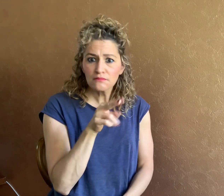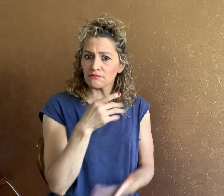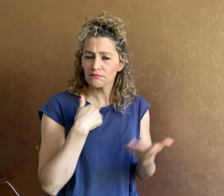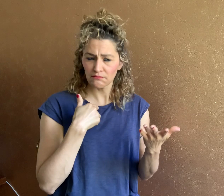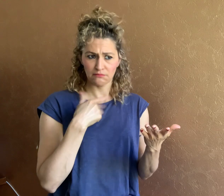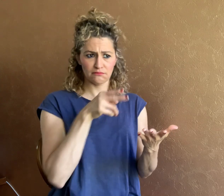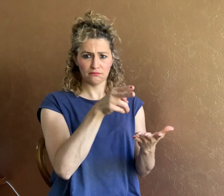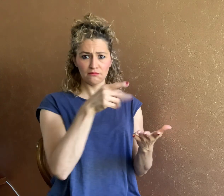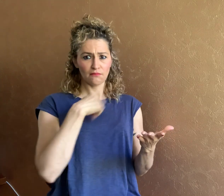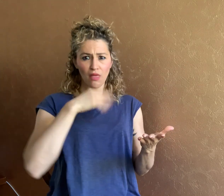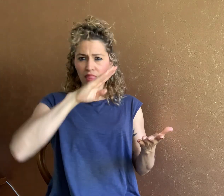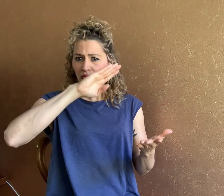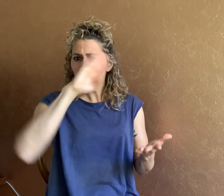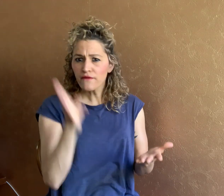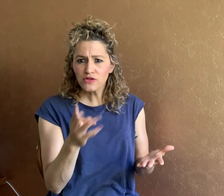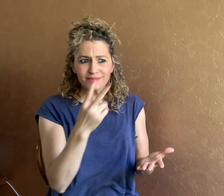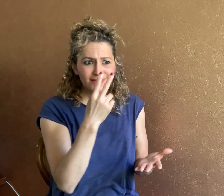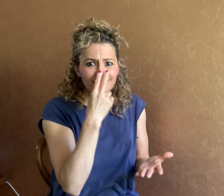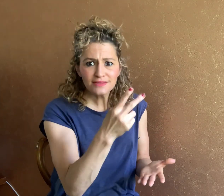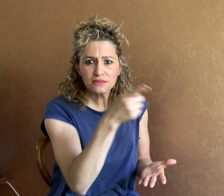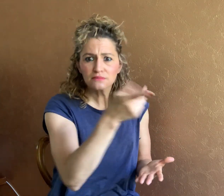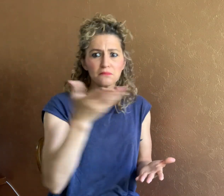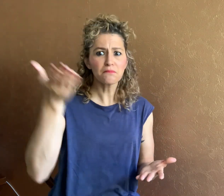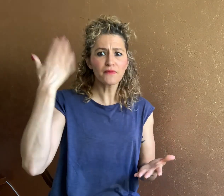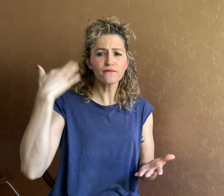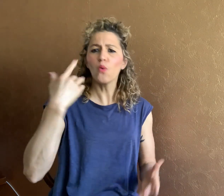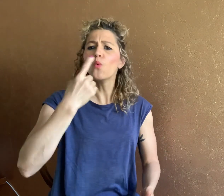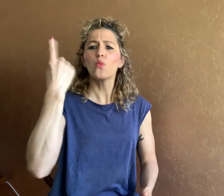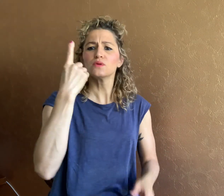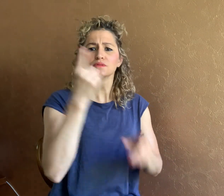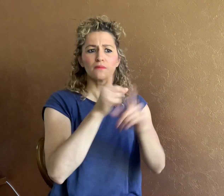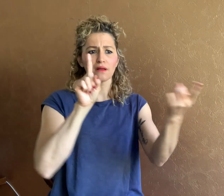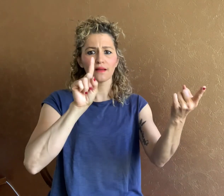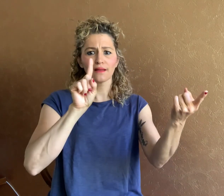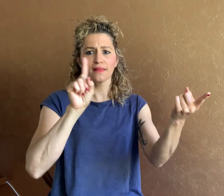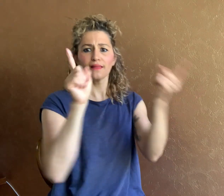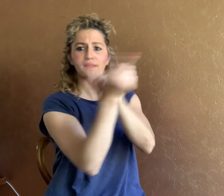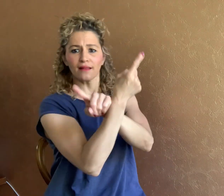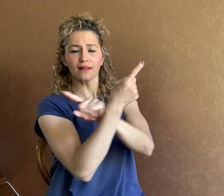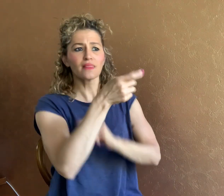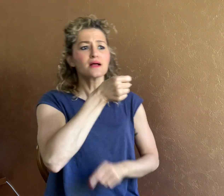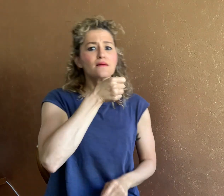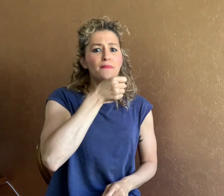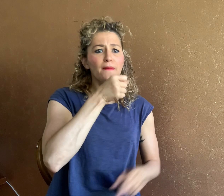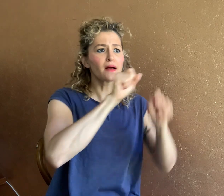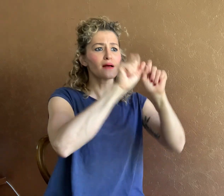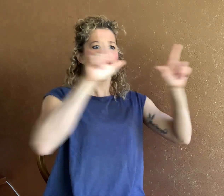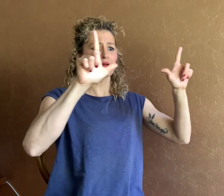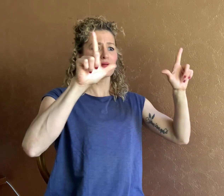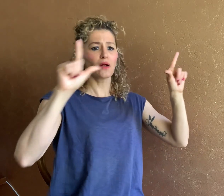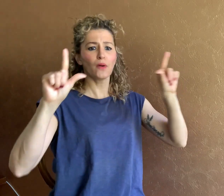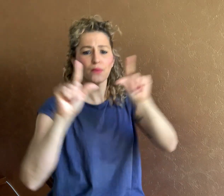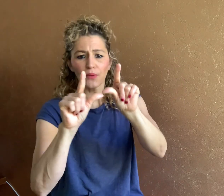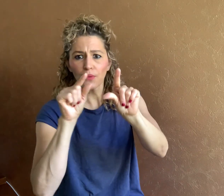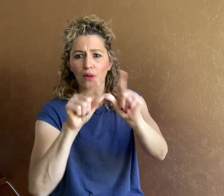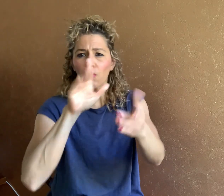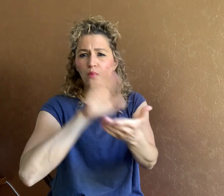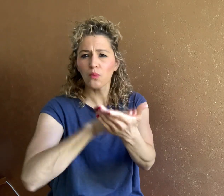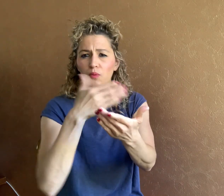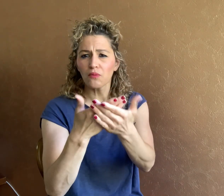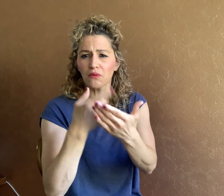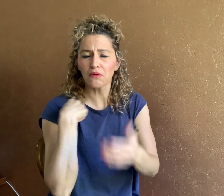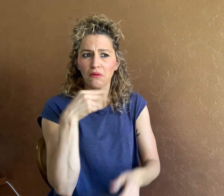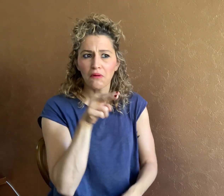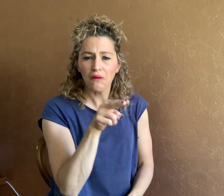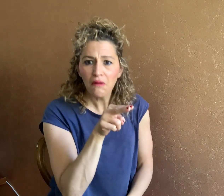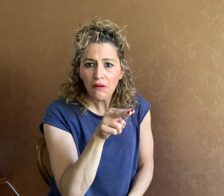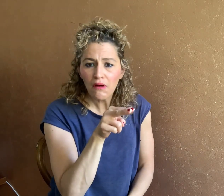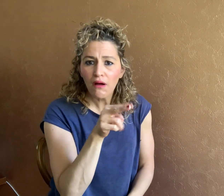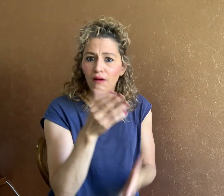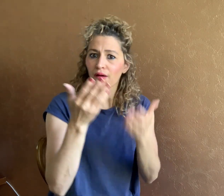in the smaller box, which I have never seen before.